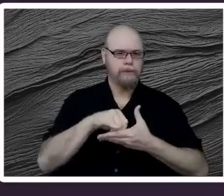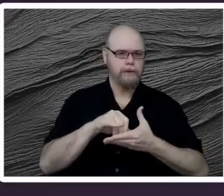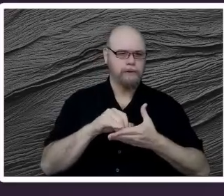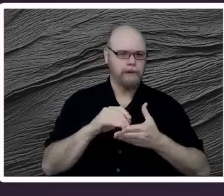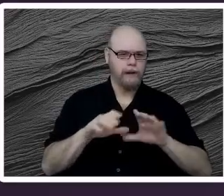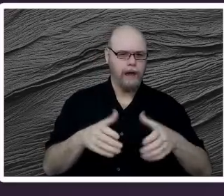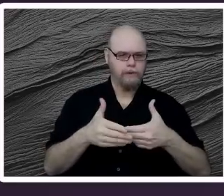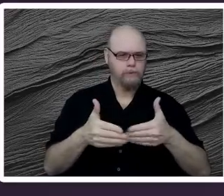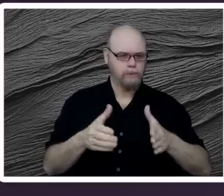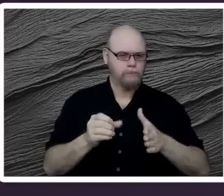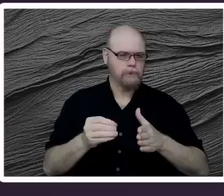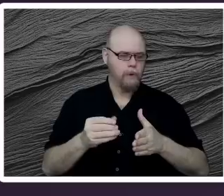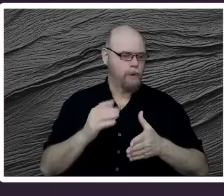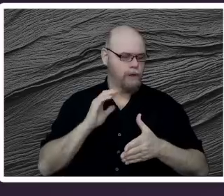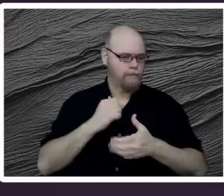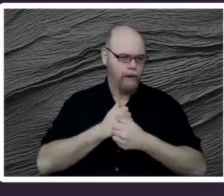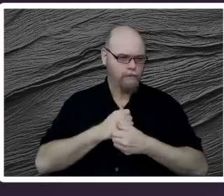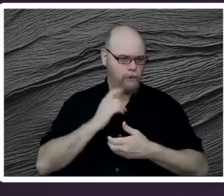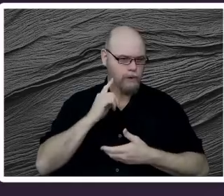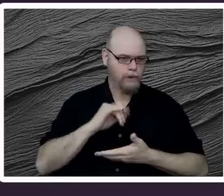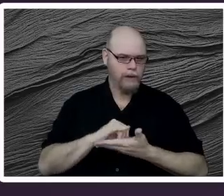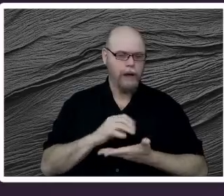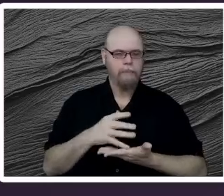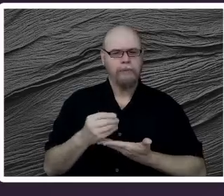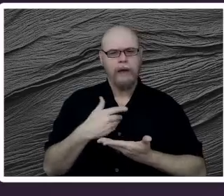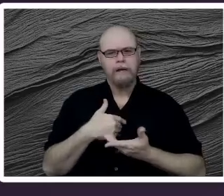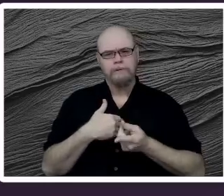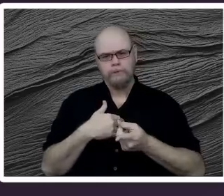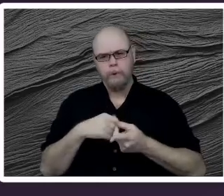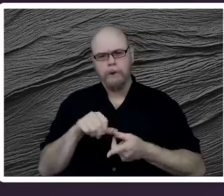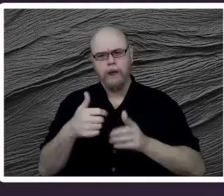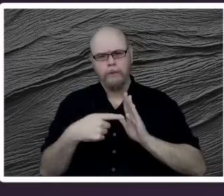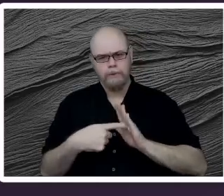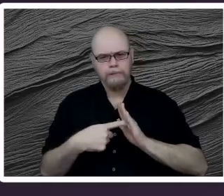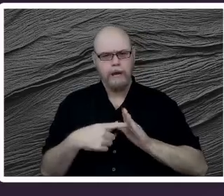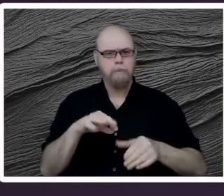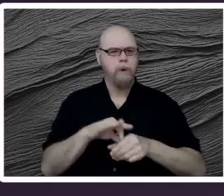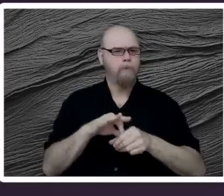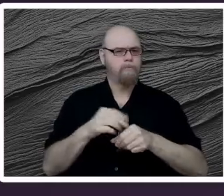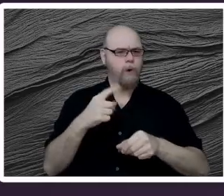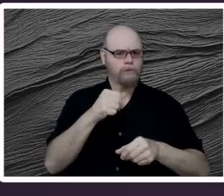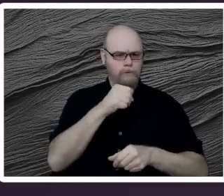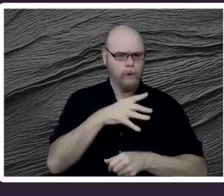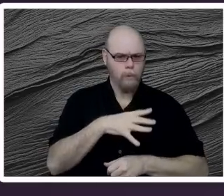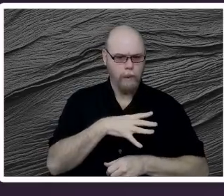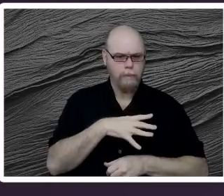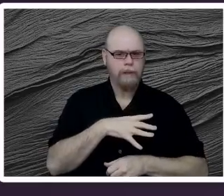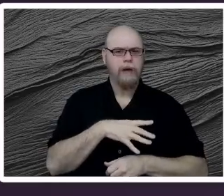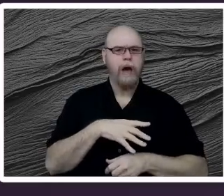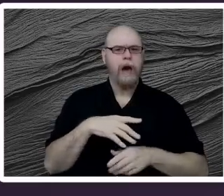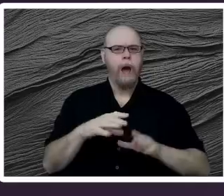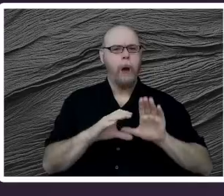that we'd like to share with you is Votes for Women: A Portrait of Persistence. This particular